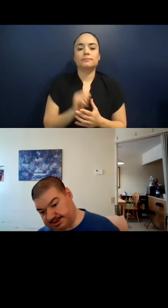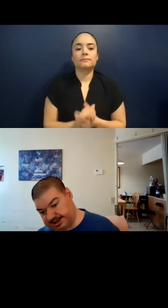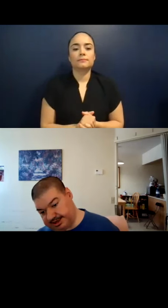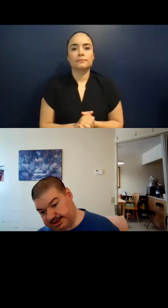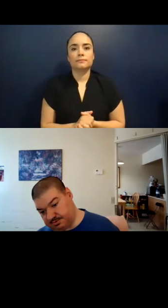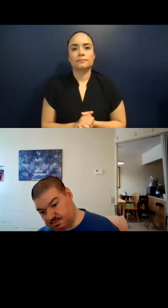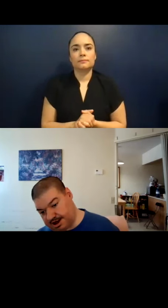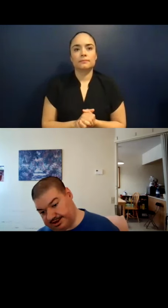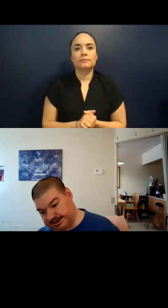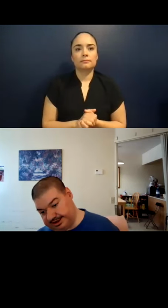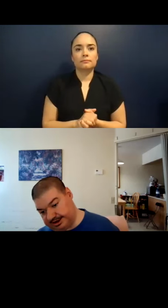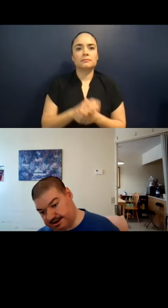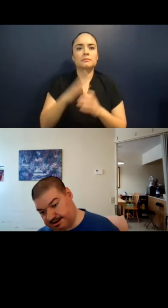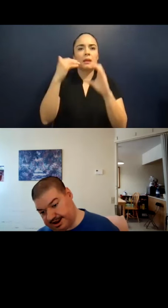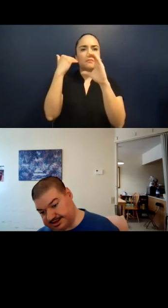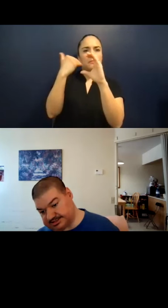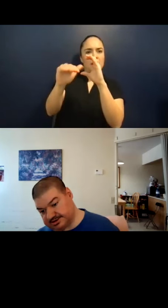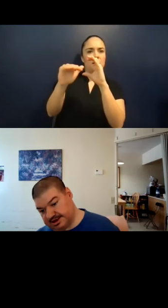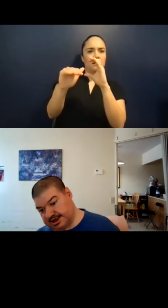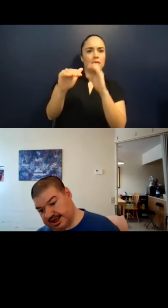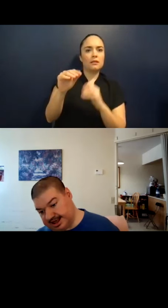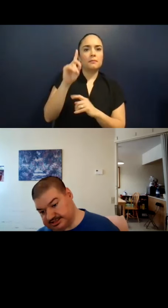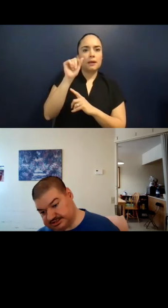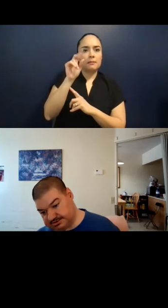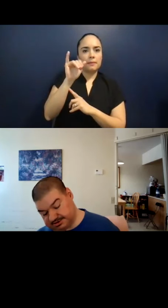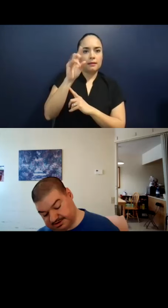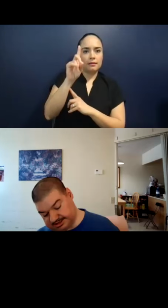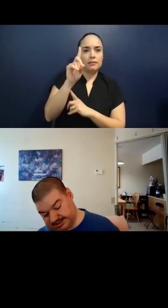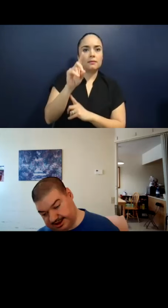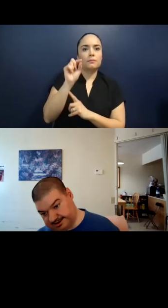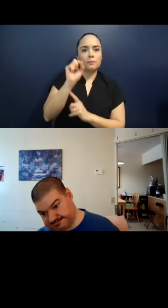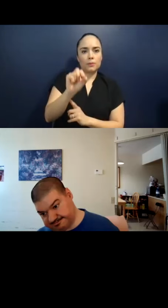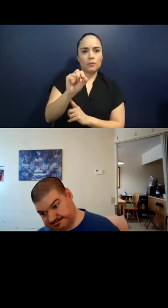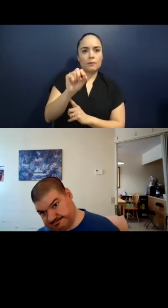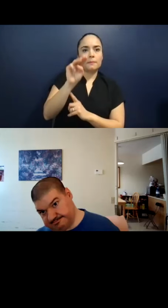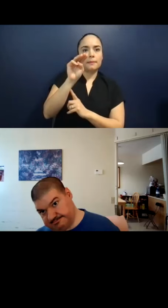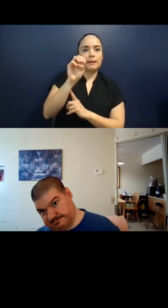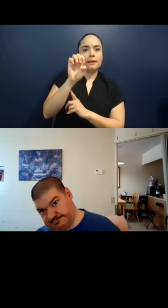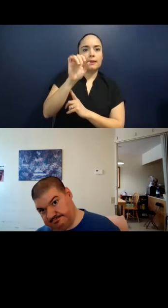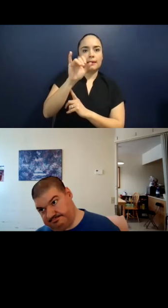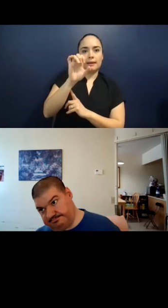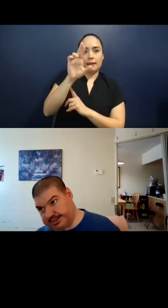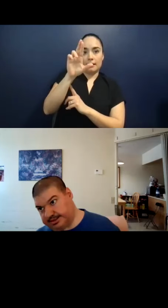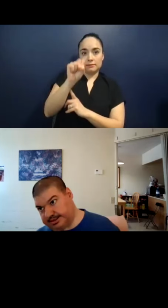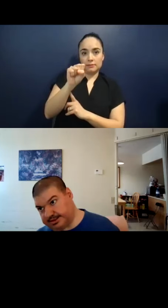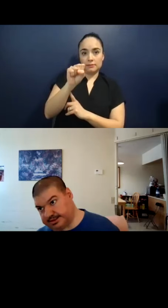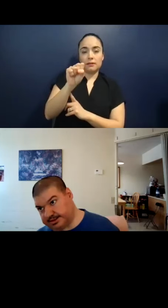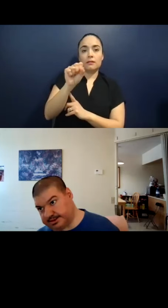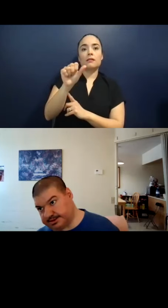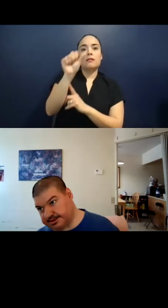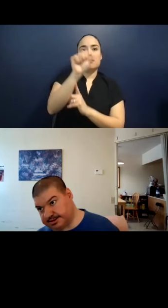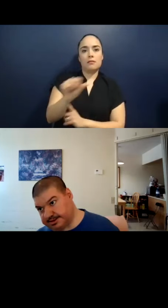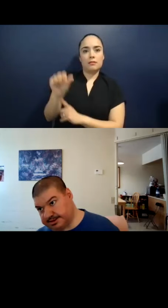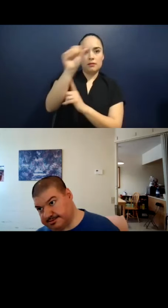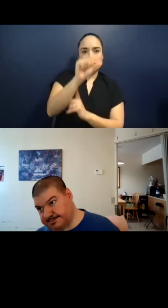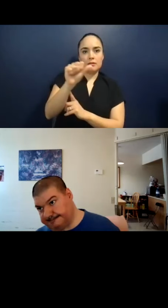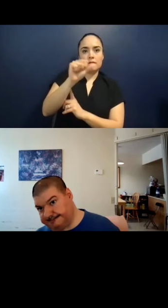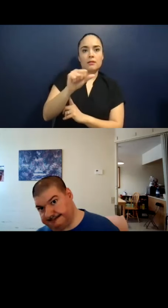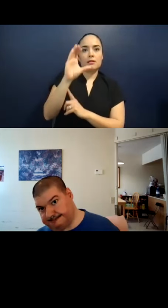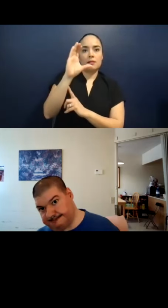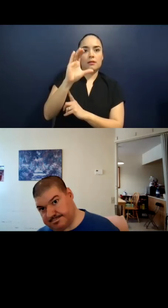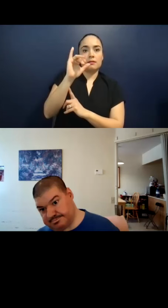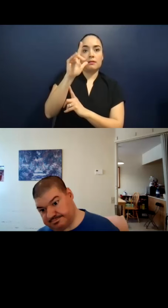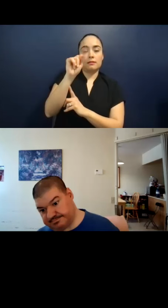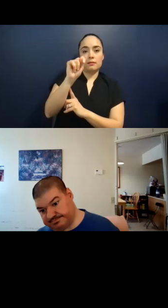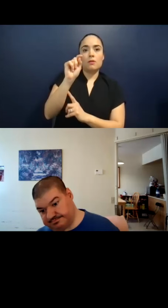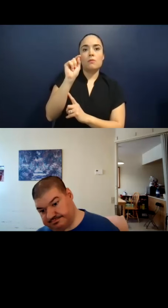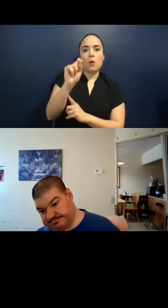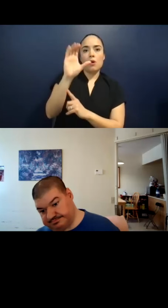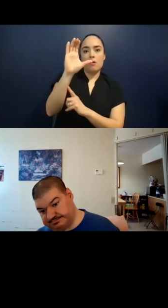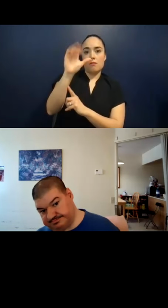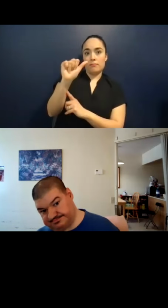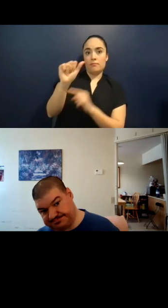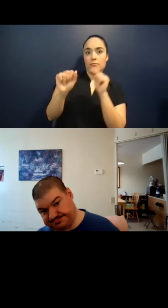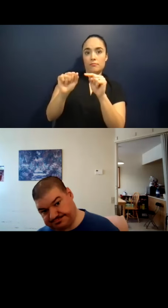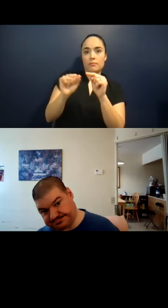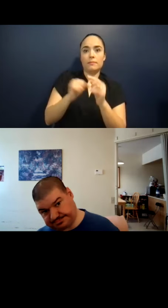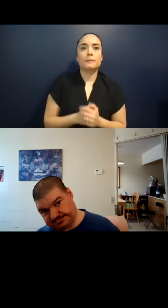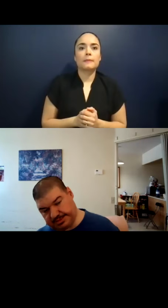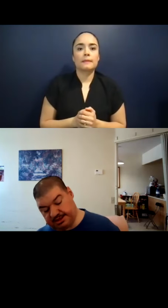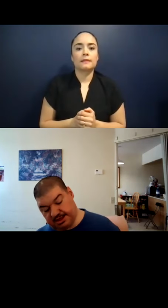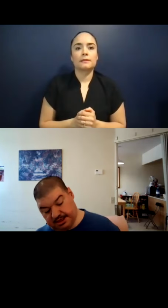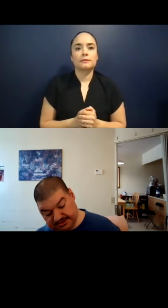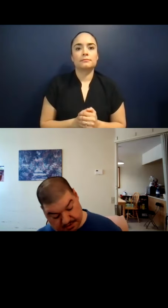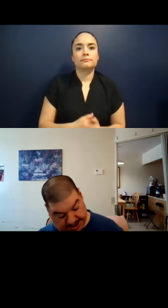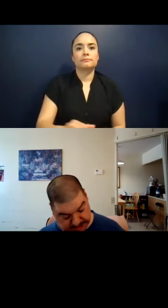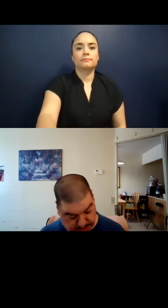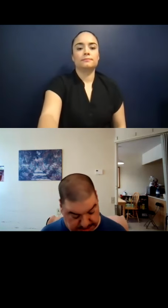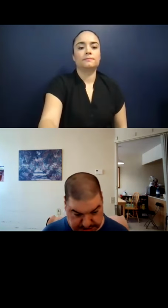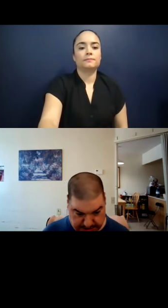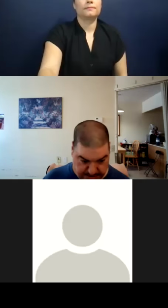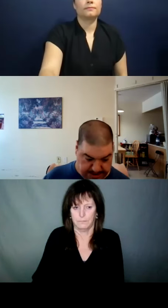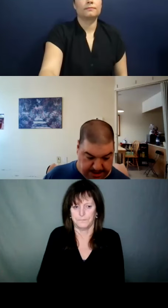at the email